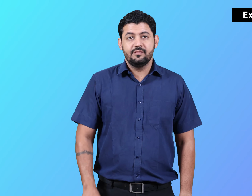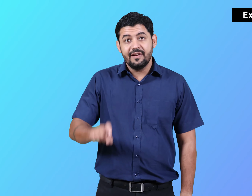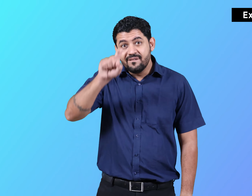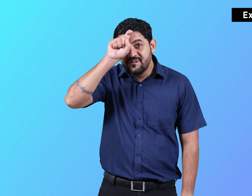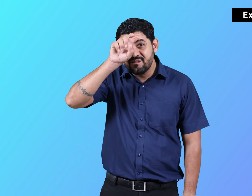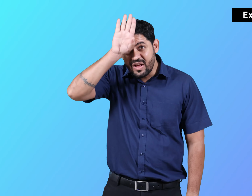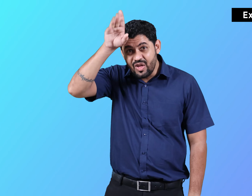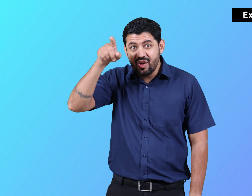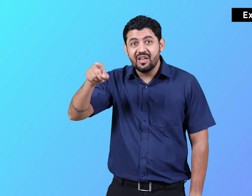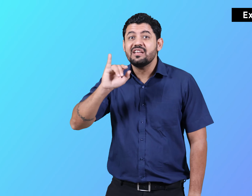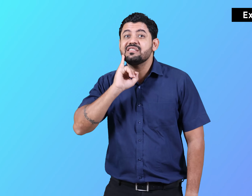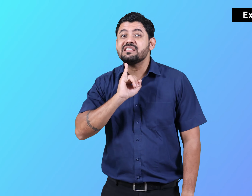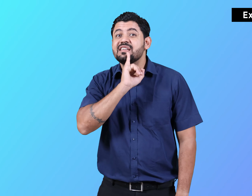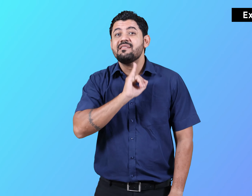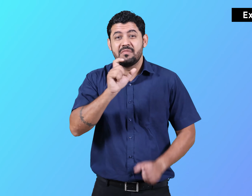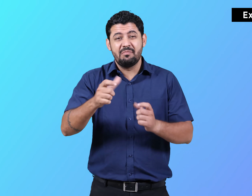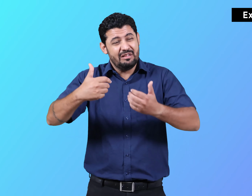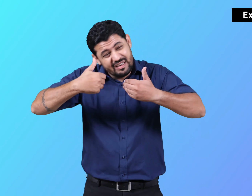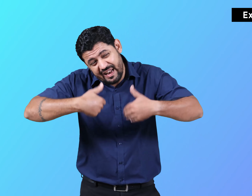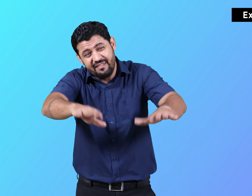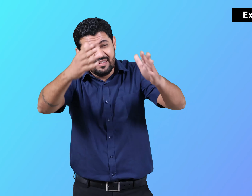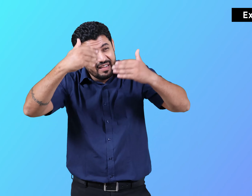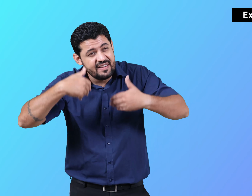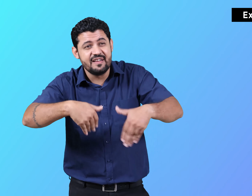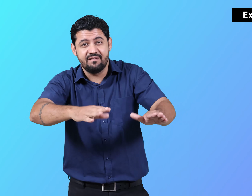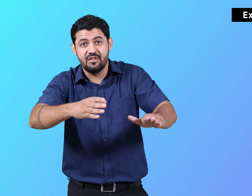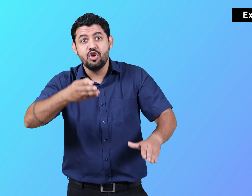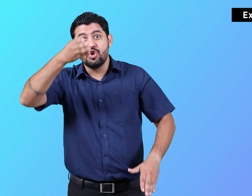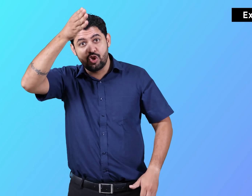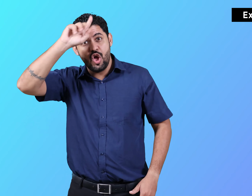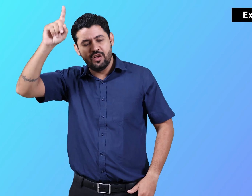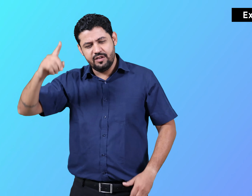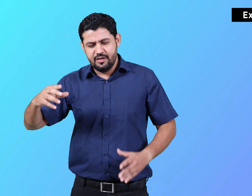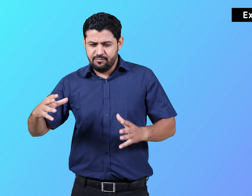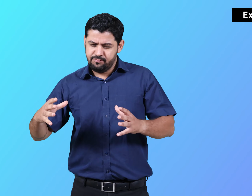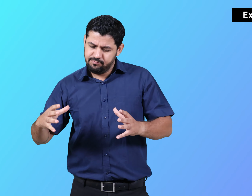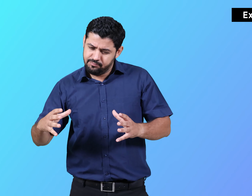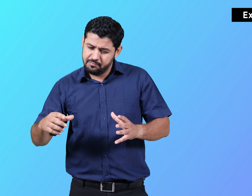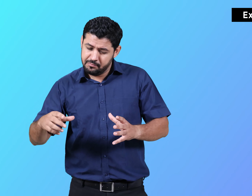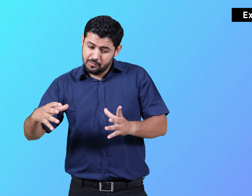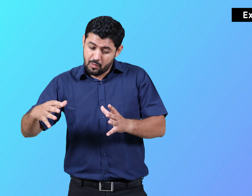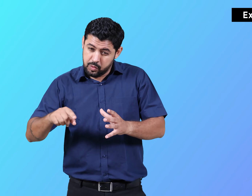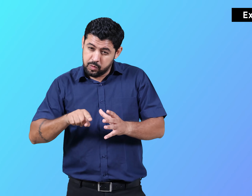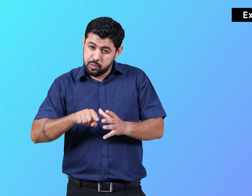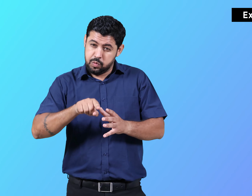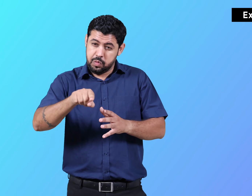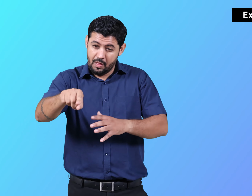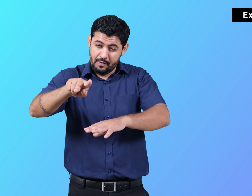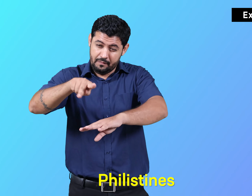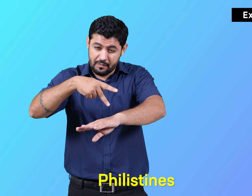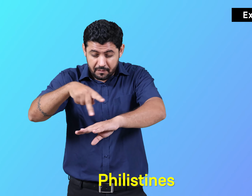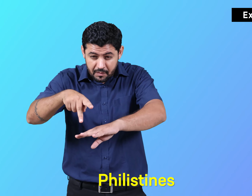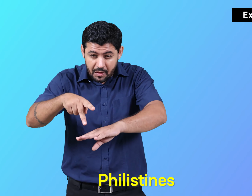When Pharaoh made the people leave Egypt, God did not lead them on the road that goes through the land of the Philistines.